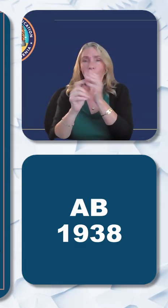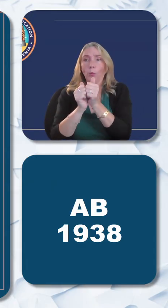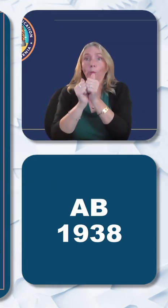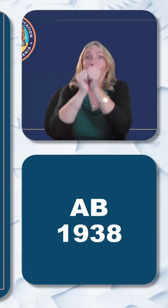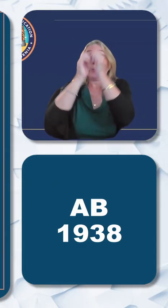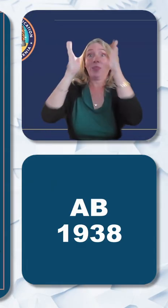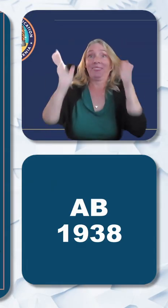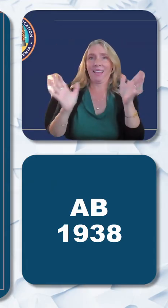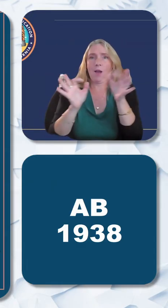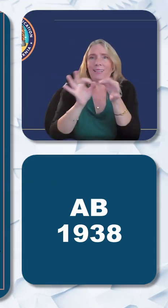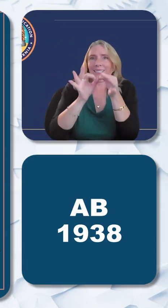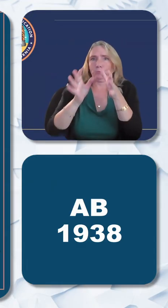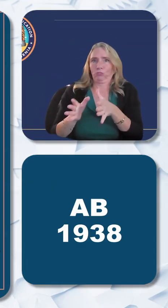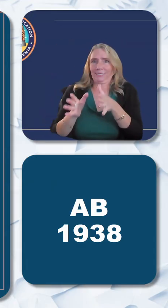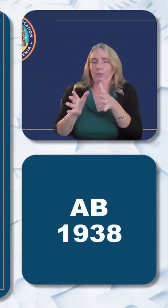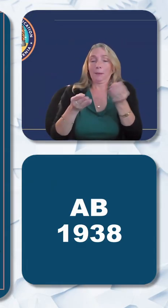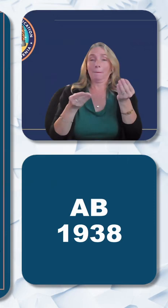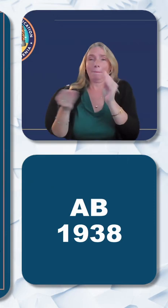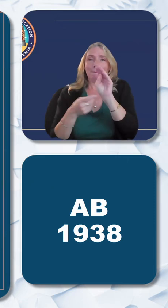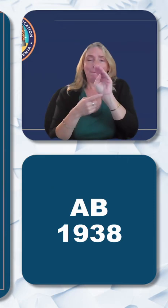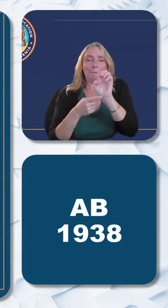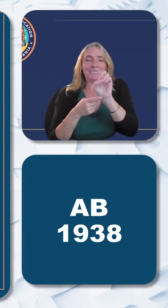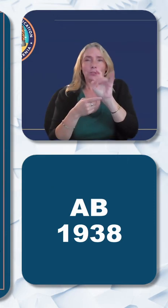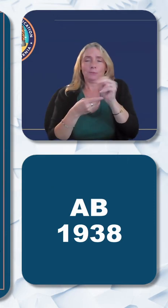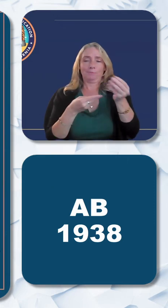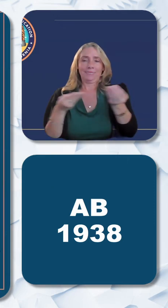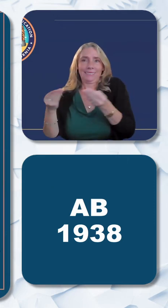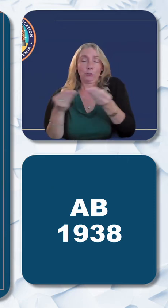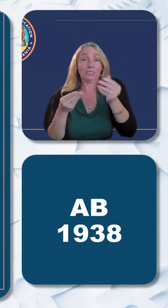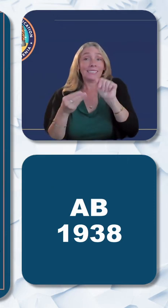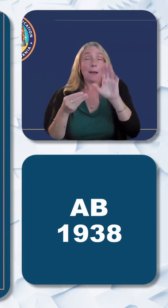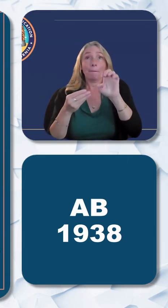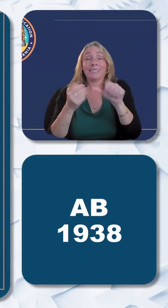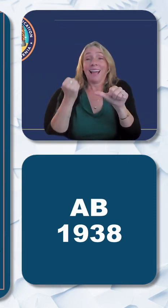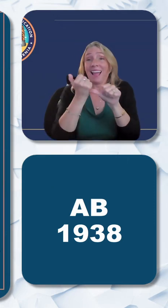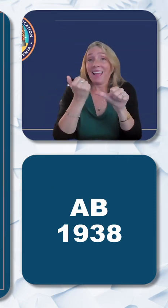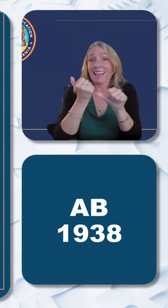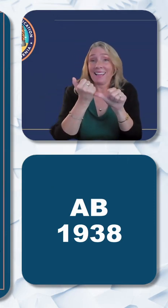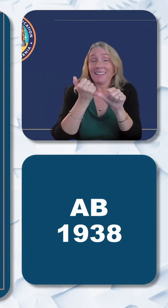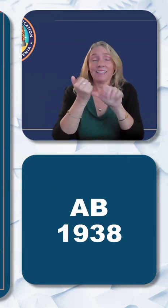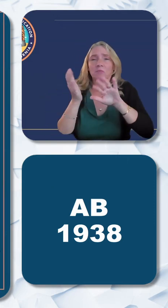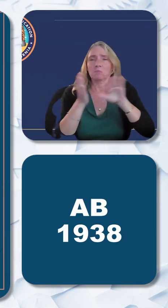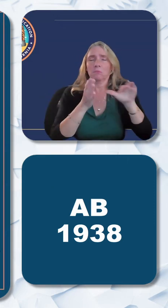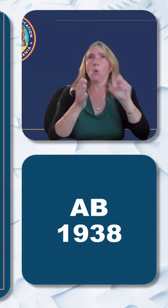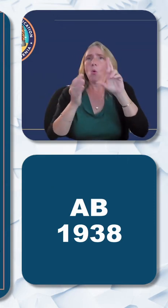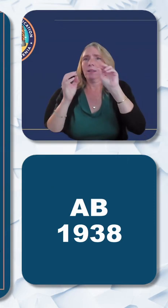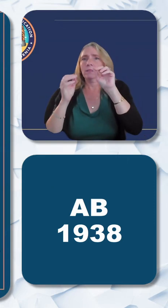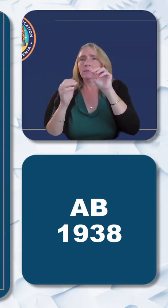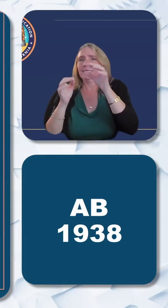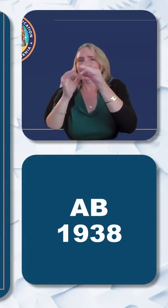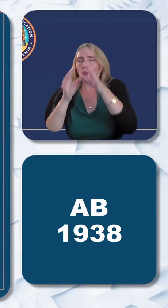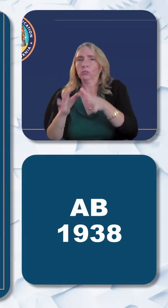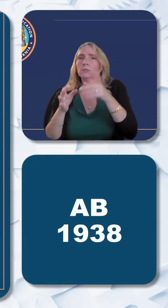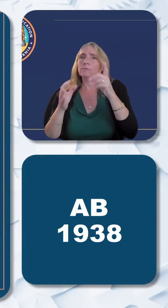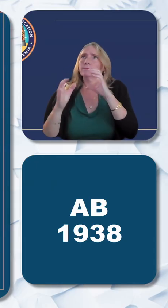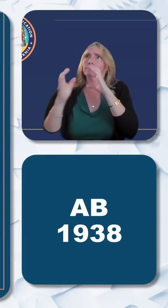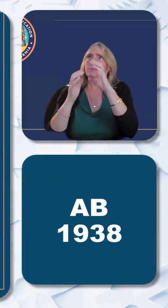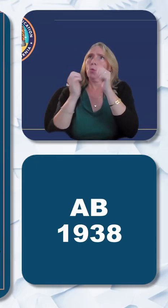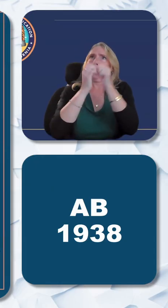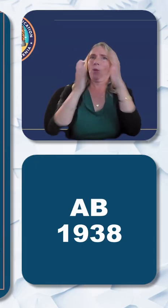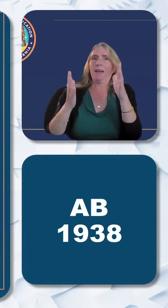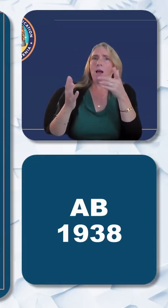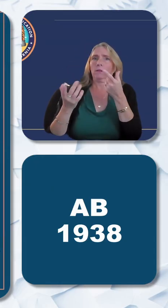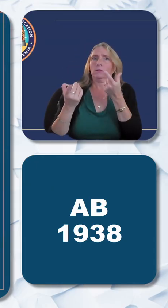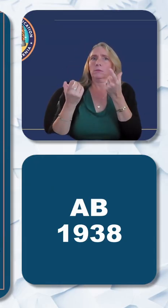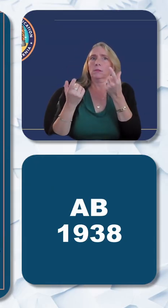Can the student communicate directly without an interpreter mediating that language?